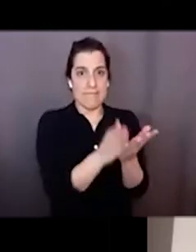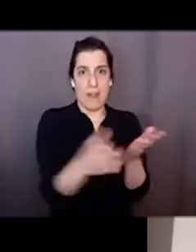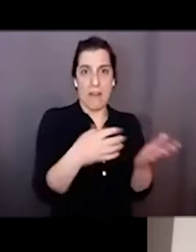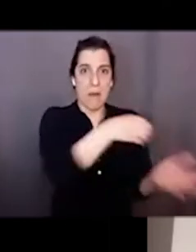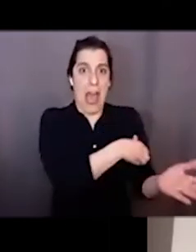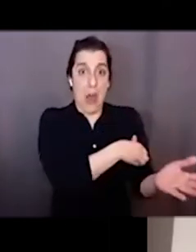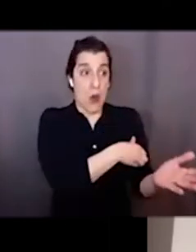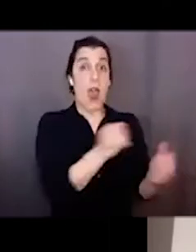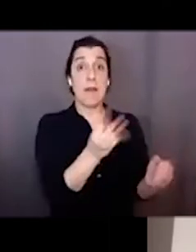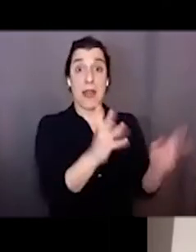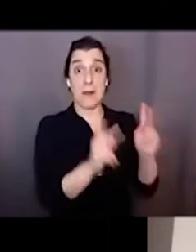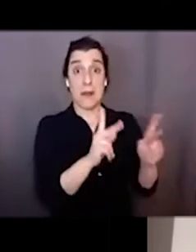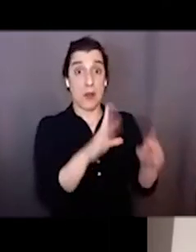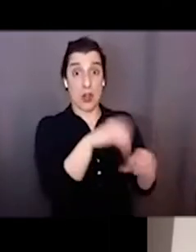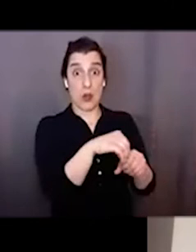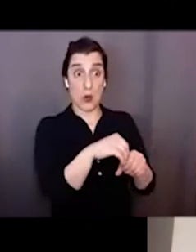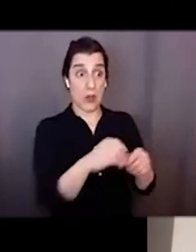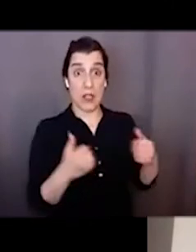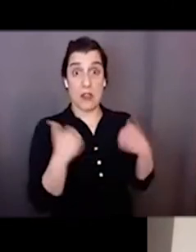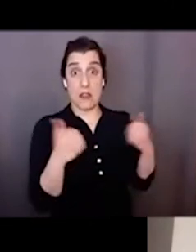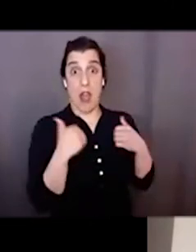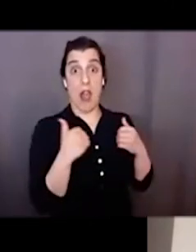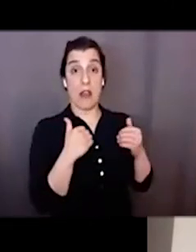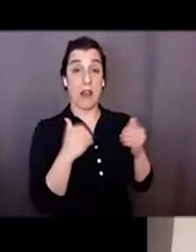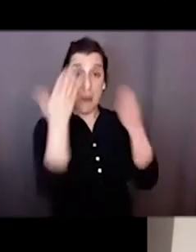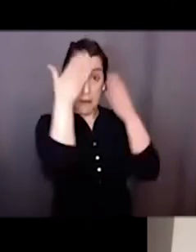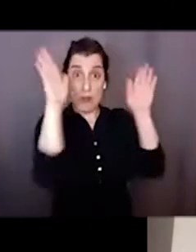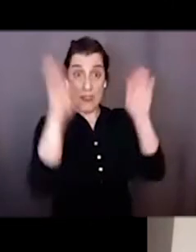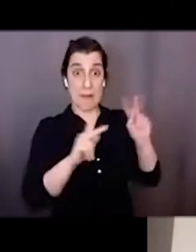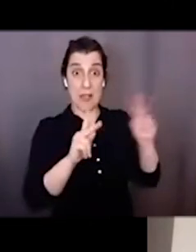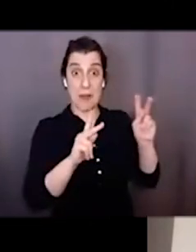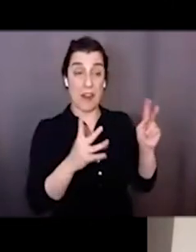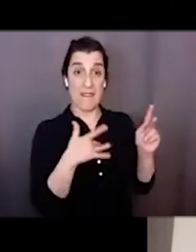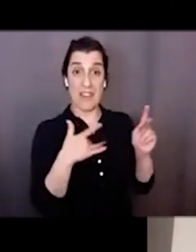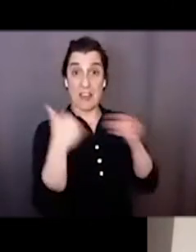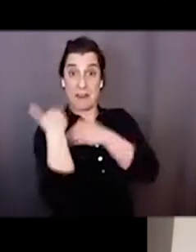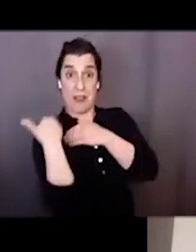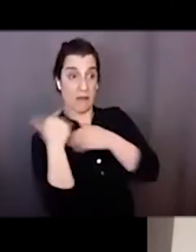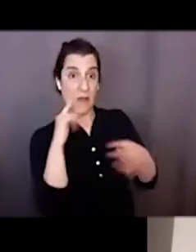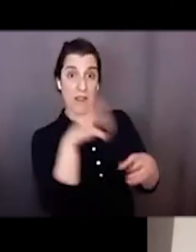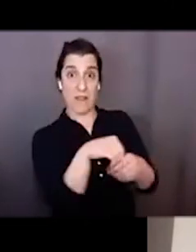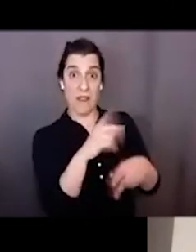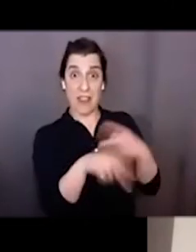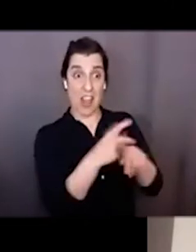including the young progressive fill the responsibility of partaking in a society that costs a catastrophe.